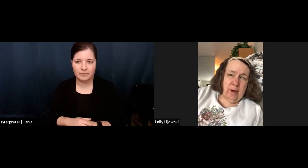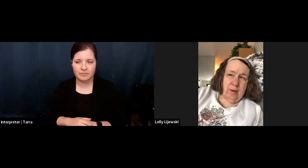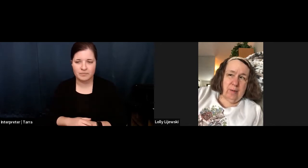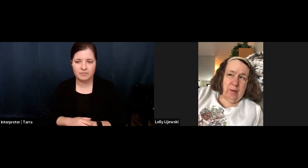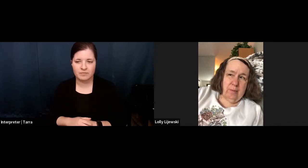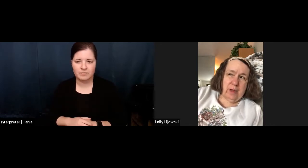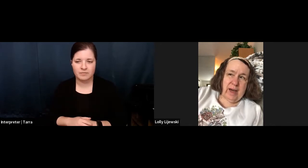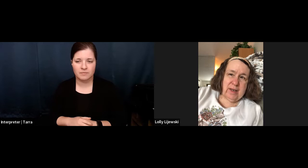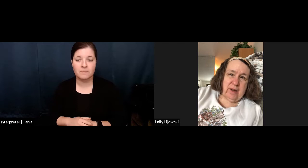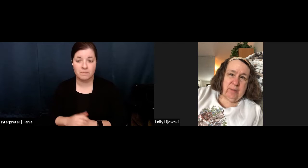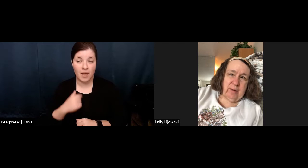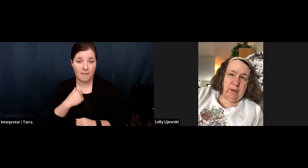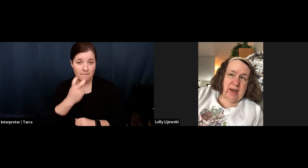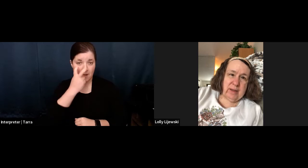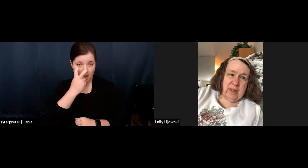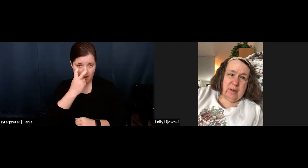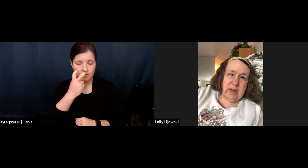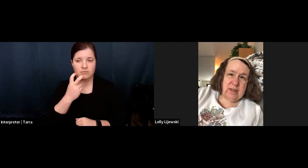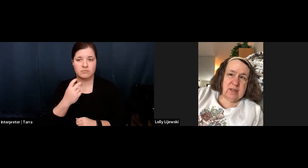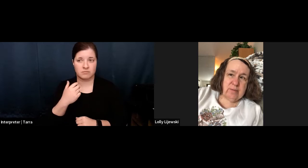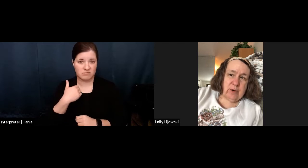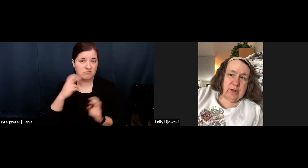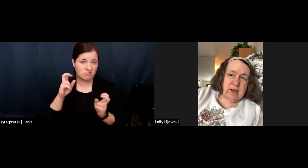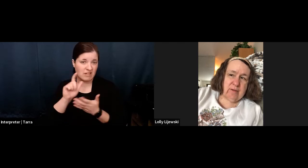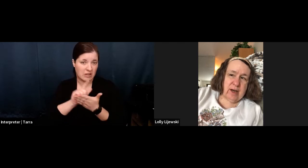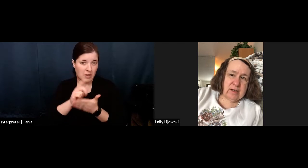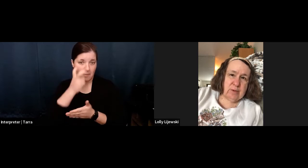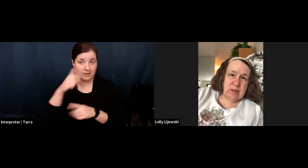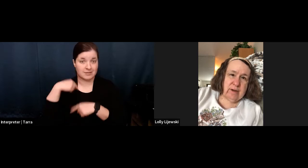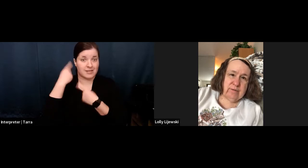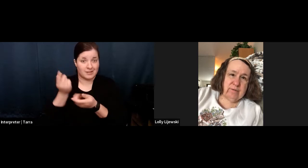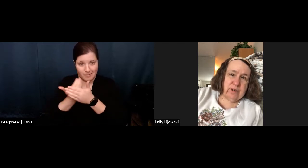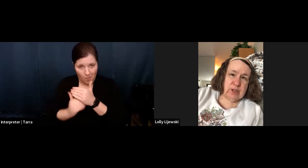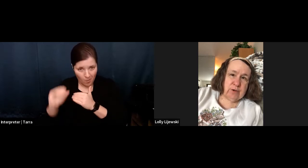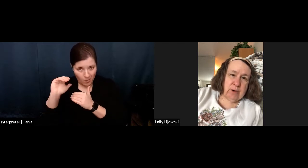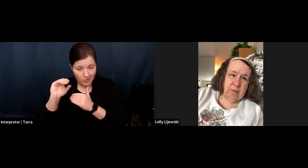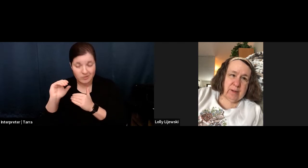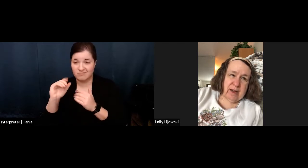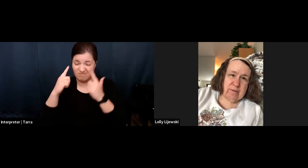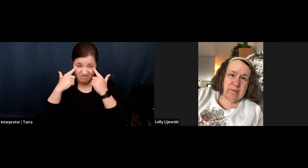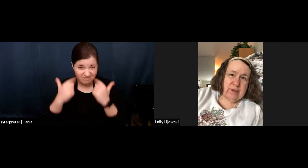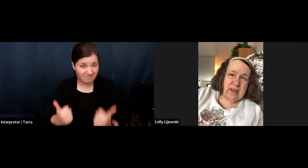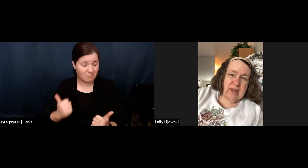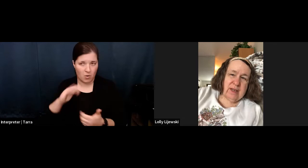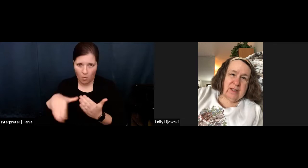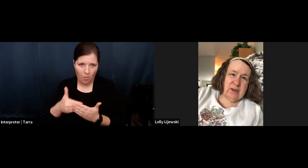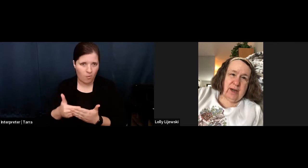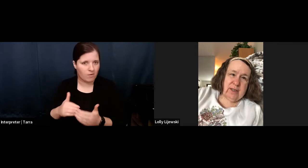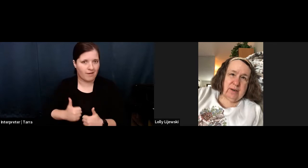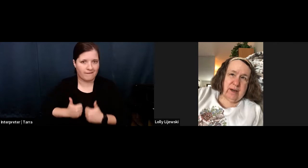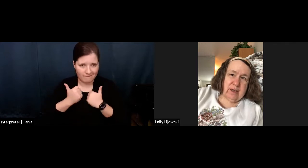I will be voicing tonight.